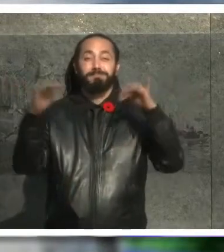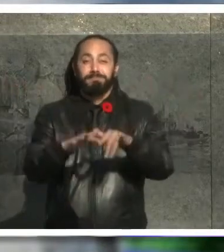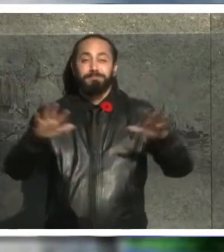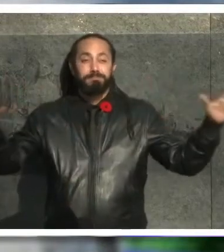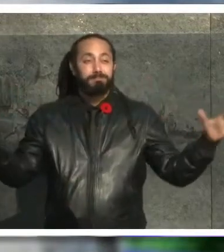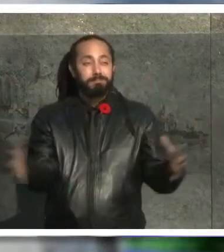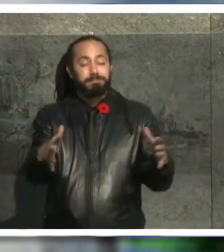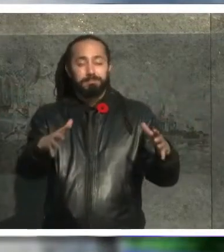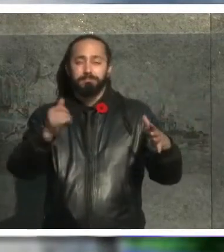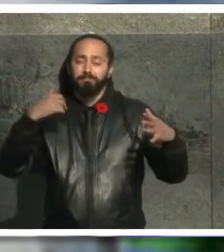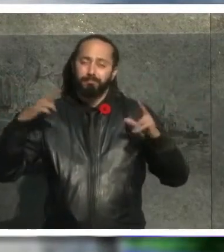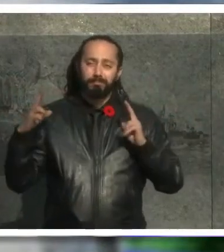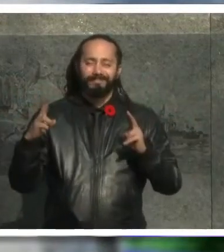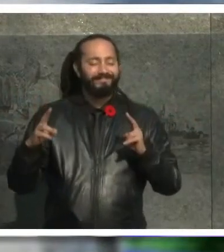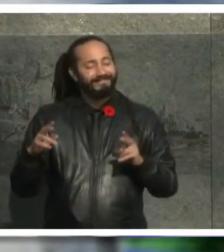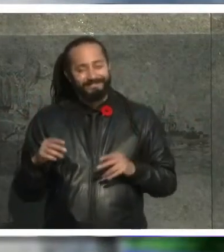of those who fought, we still show our support